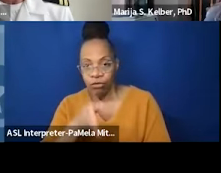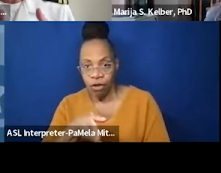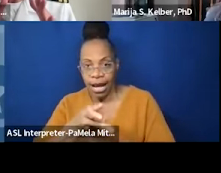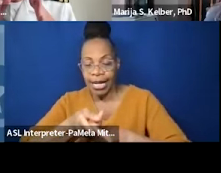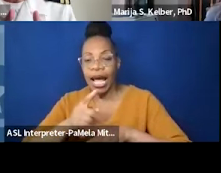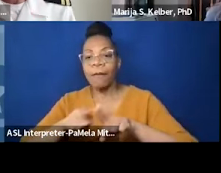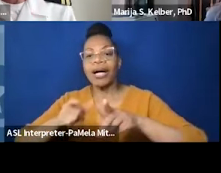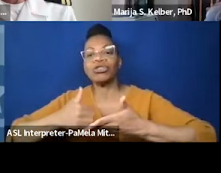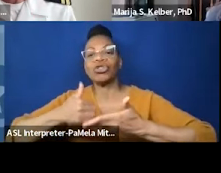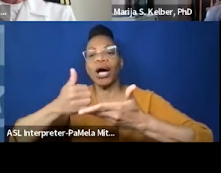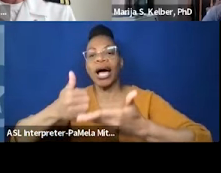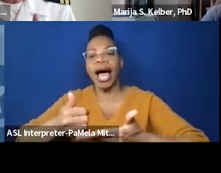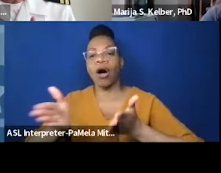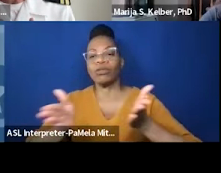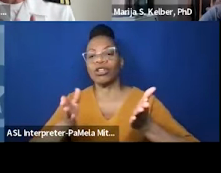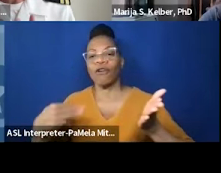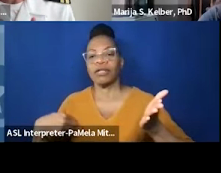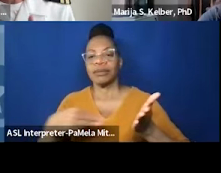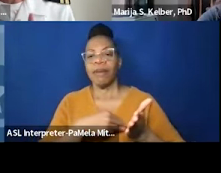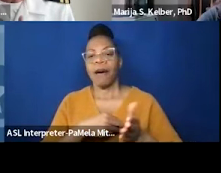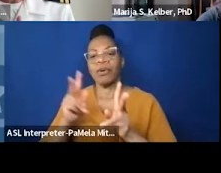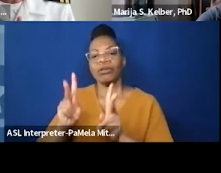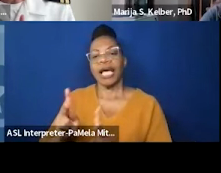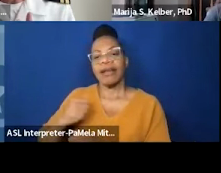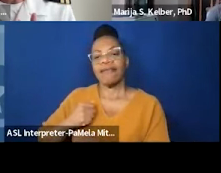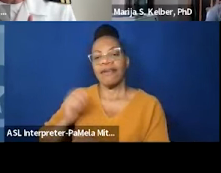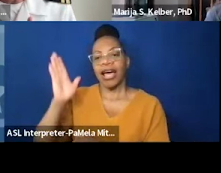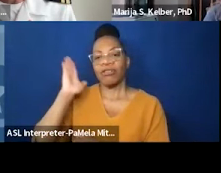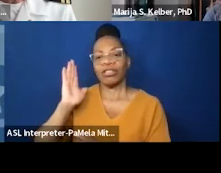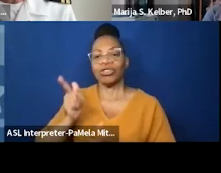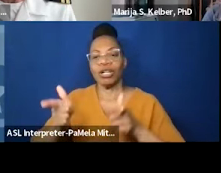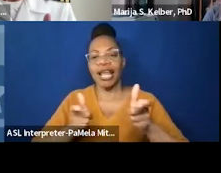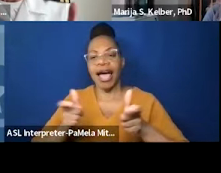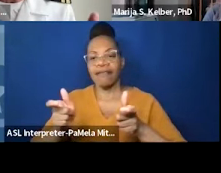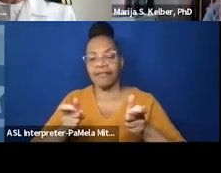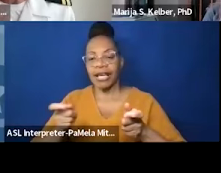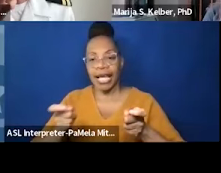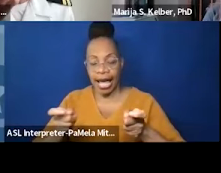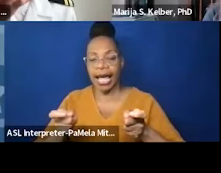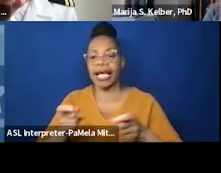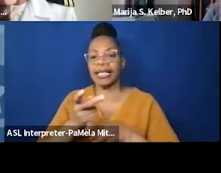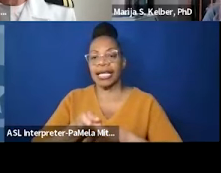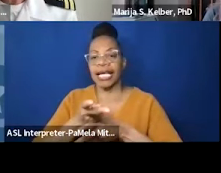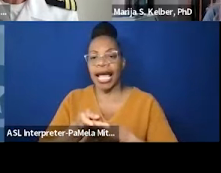and veterans navigate care and locate resources within whatever area they happen to be in.